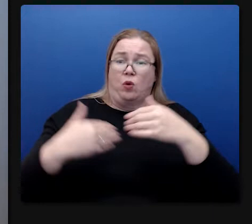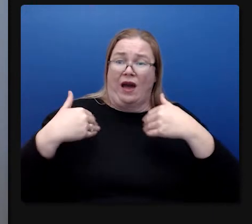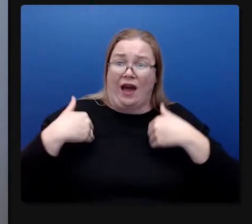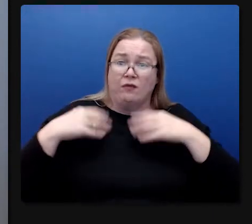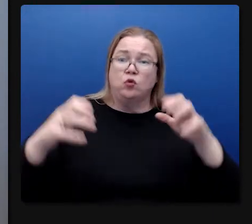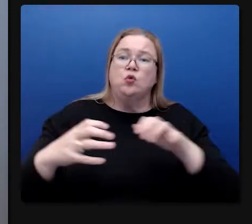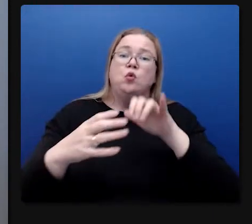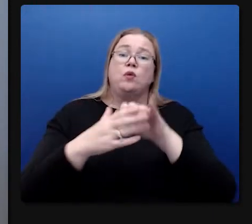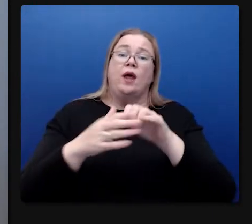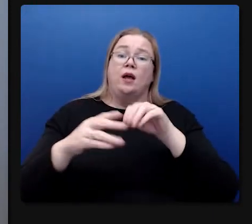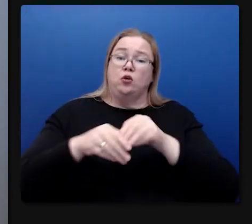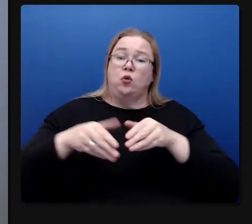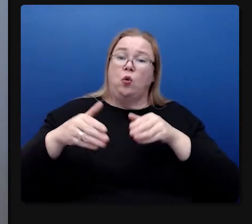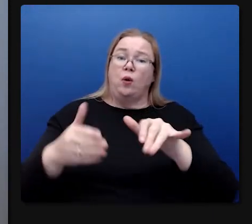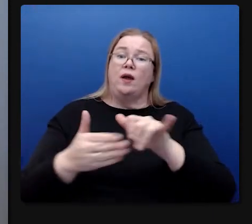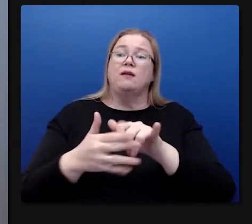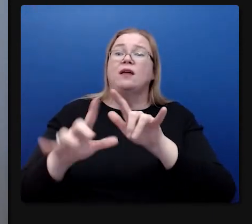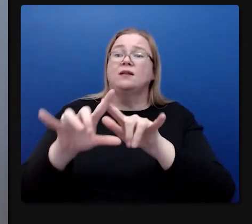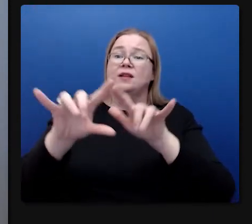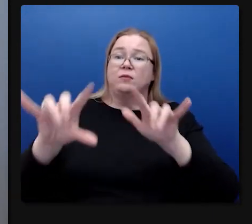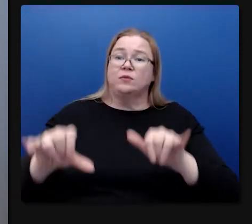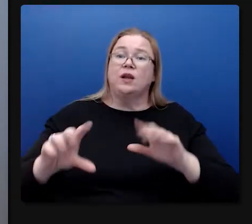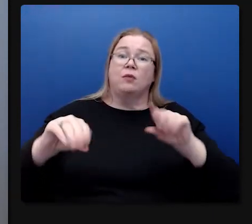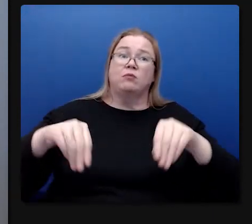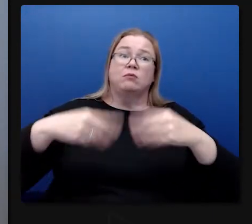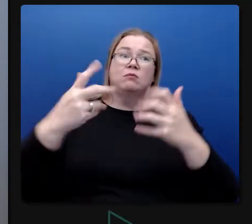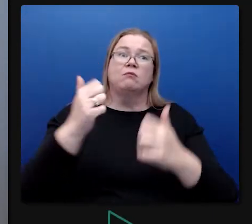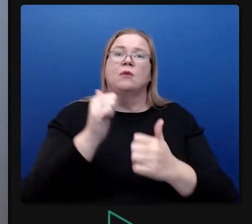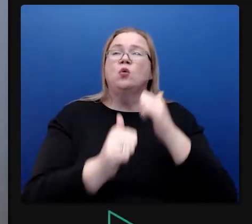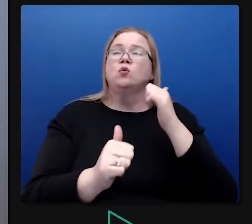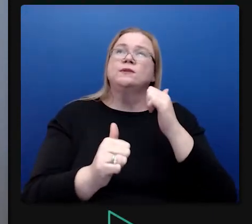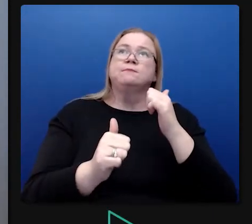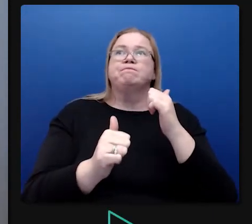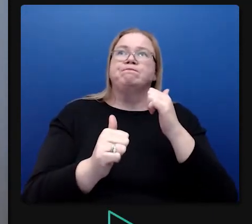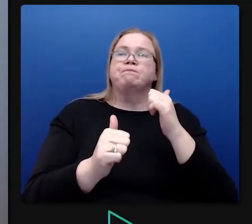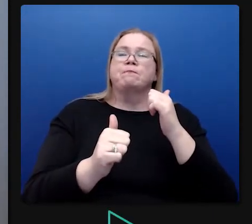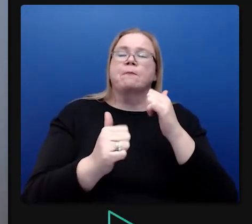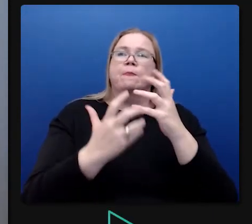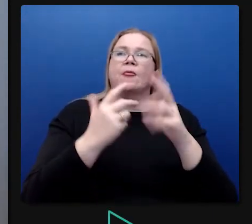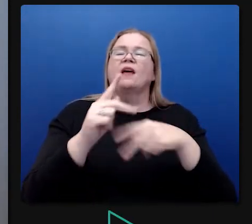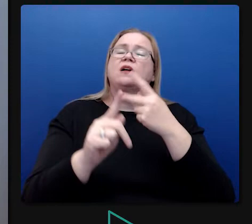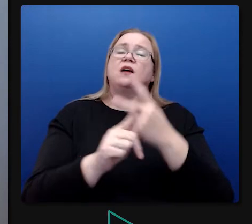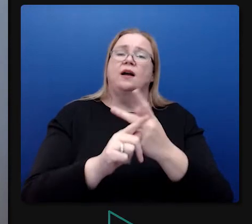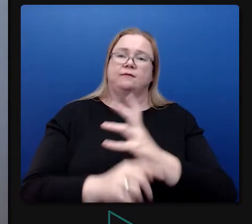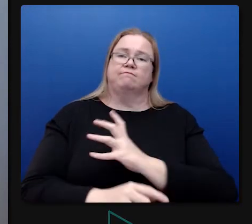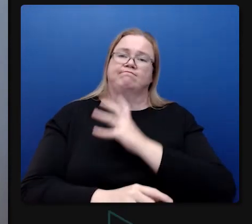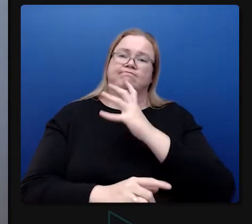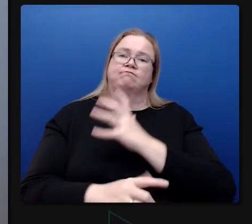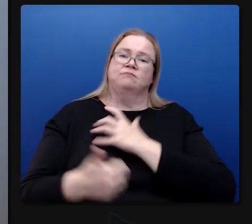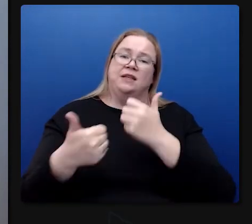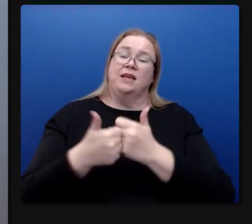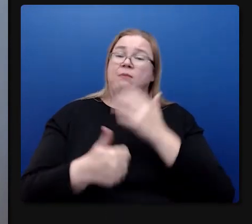And do so in such a way, that also offers the most... the kind of world-class gaming experience